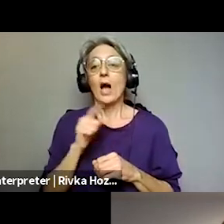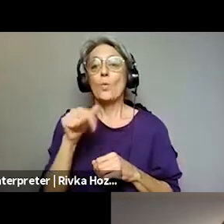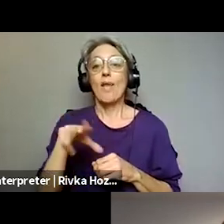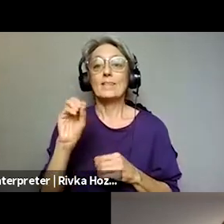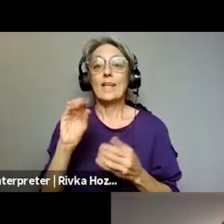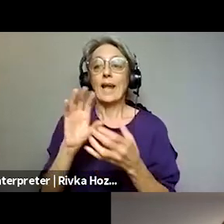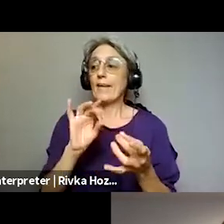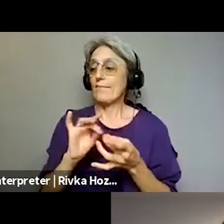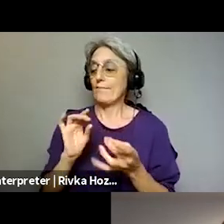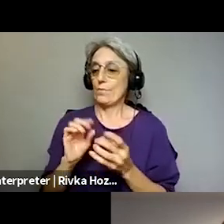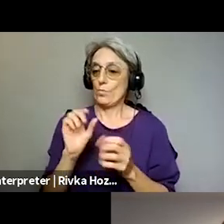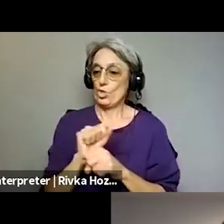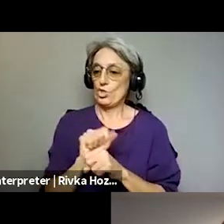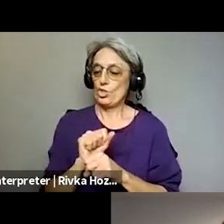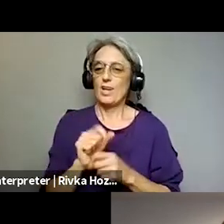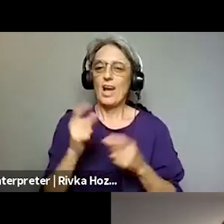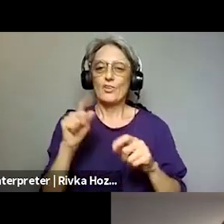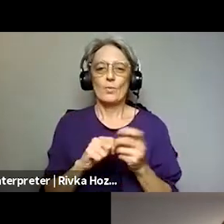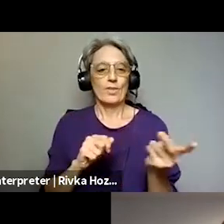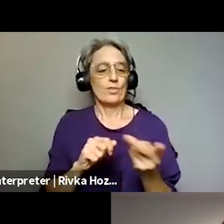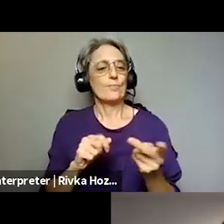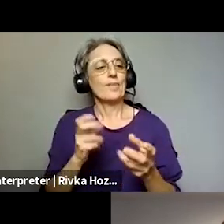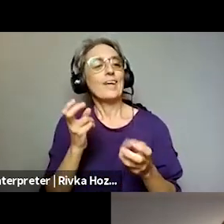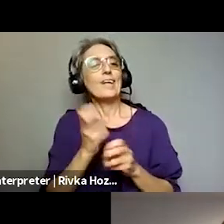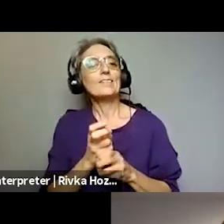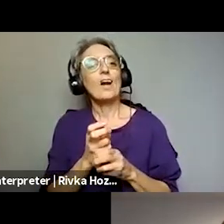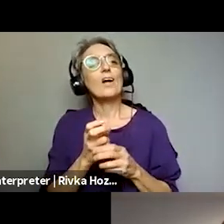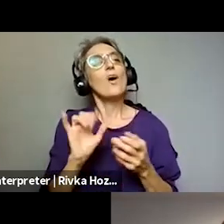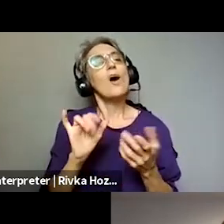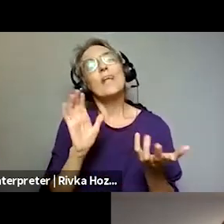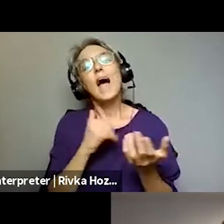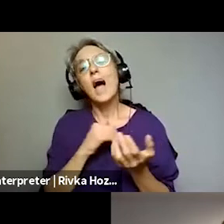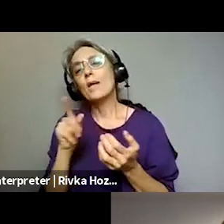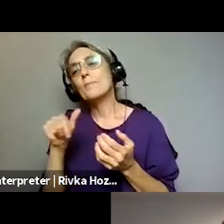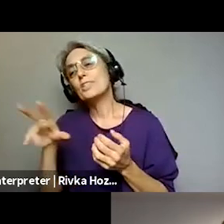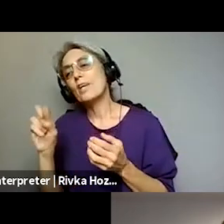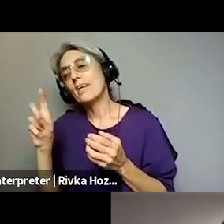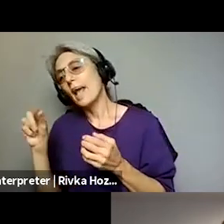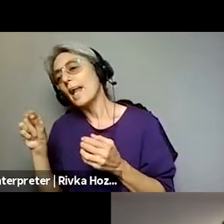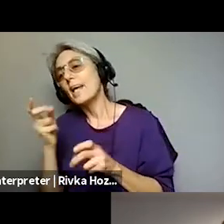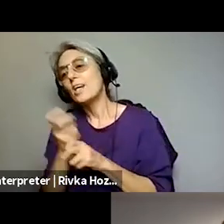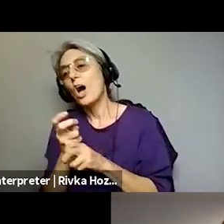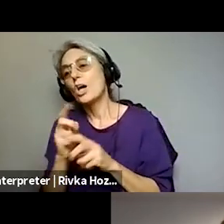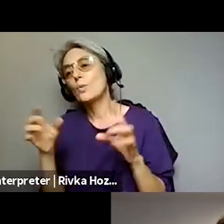Hilary and Eric it’s hard to, you know, in our also administrative data it’s hard to link both